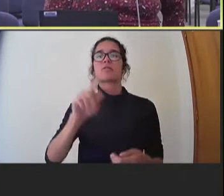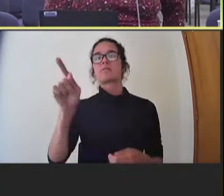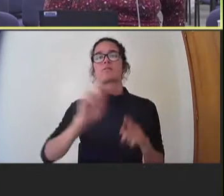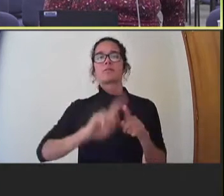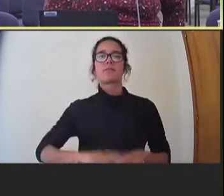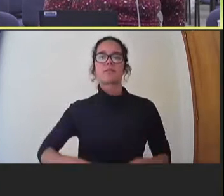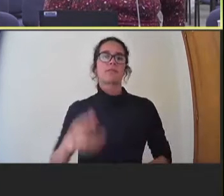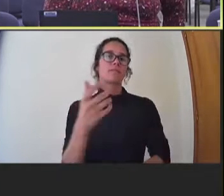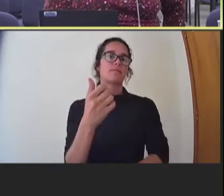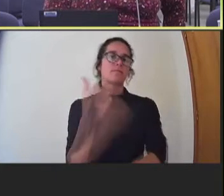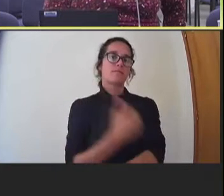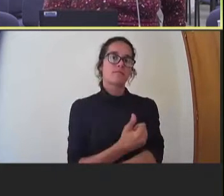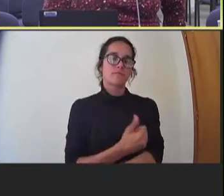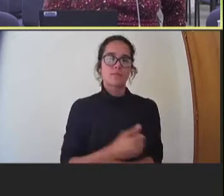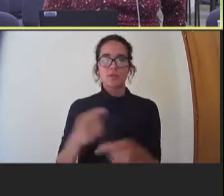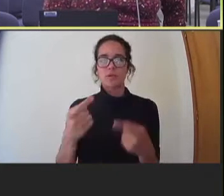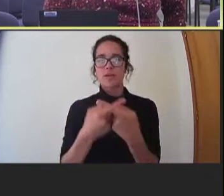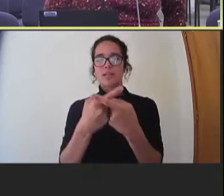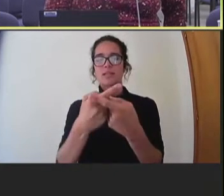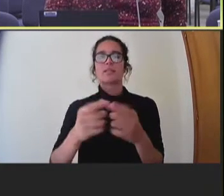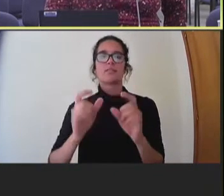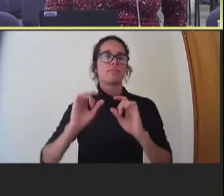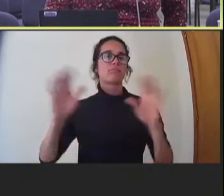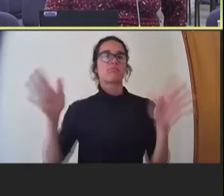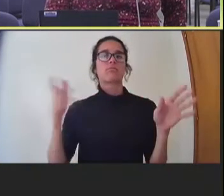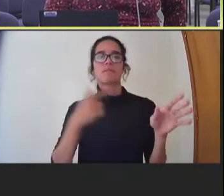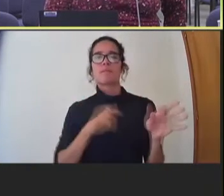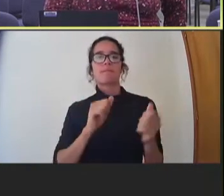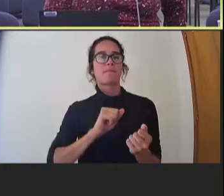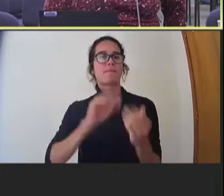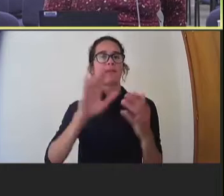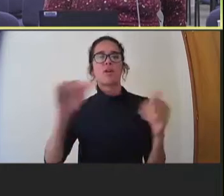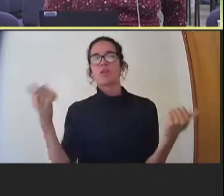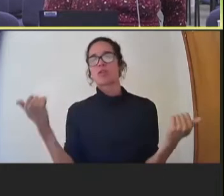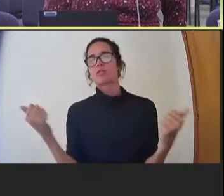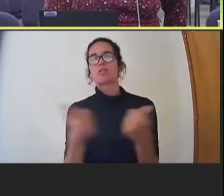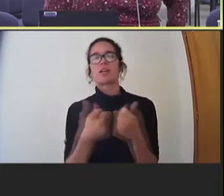does today. With that, I'll turn it over to Admiral Levine to provide her opening remarks.